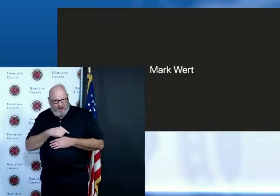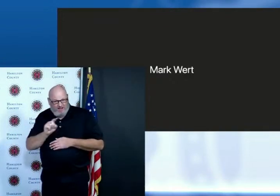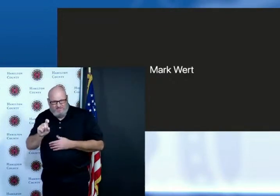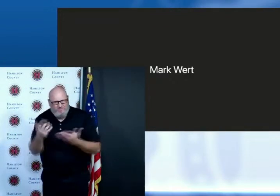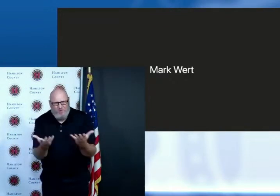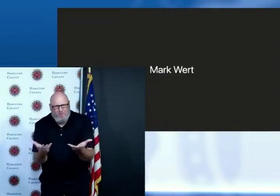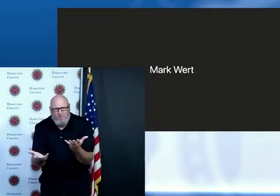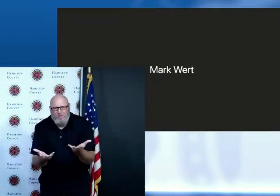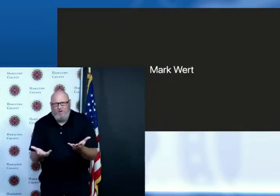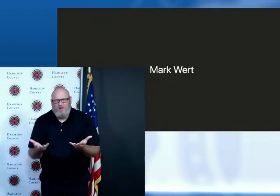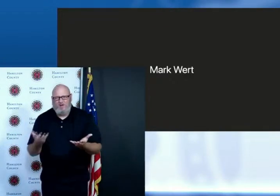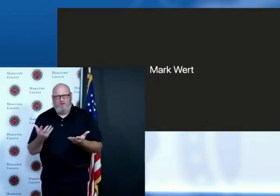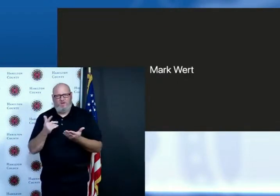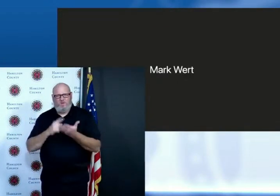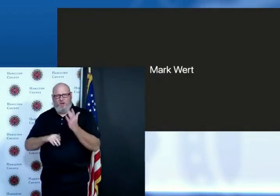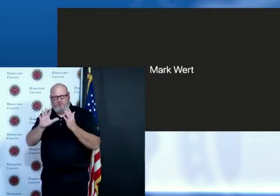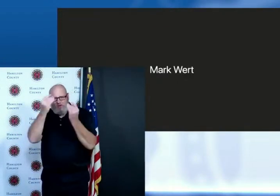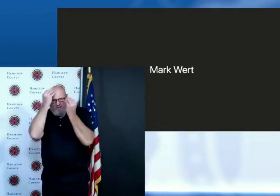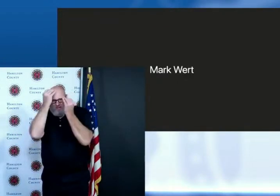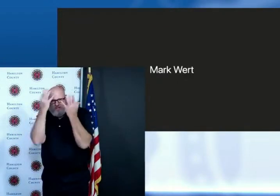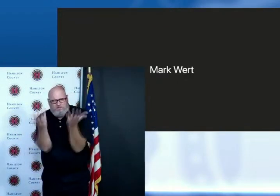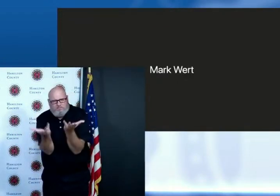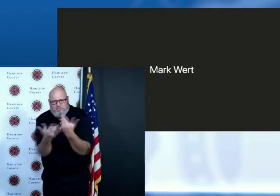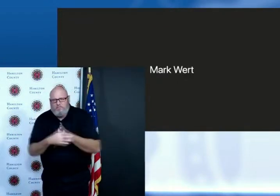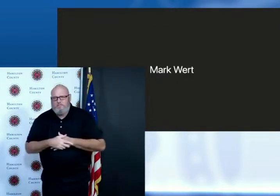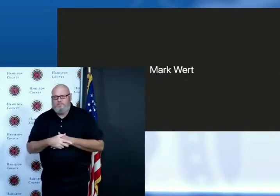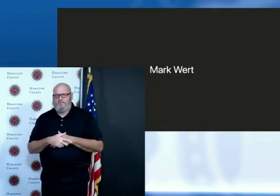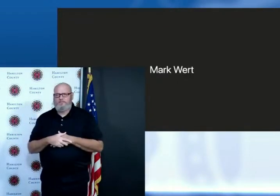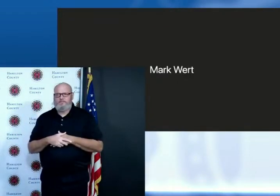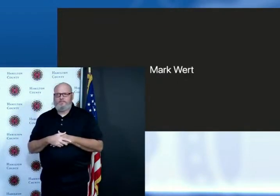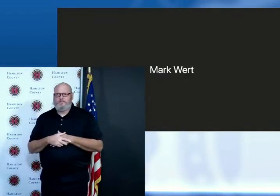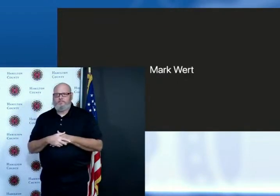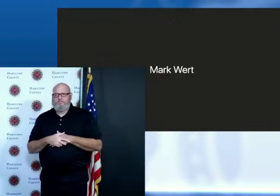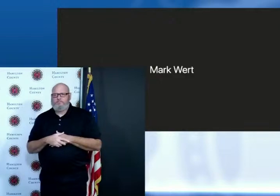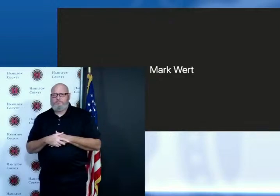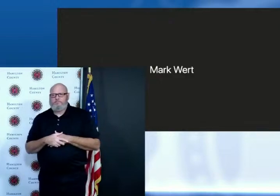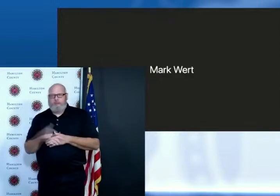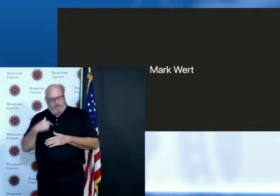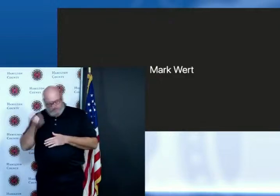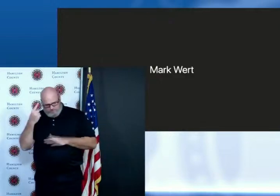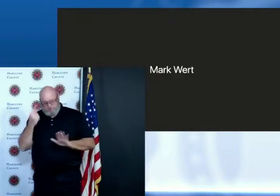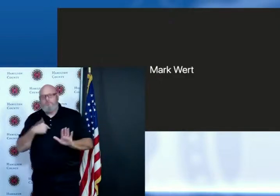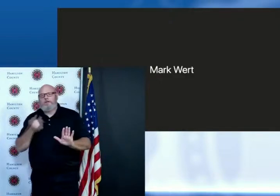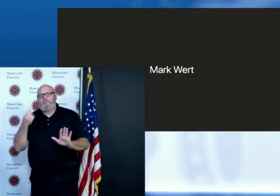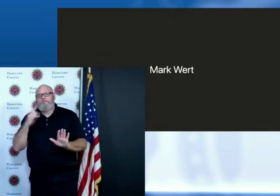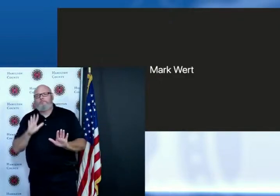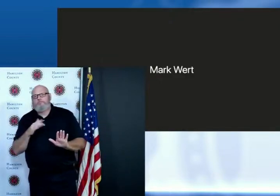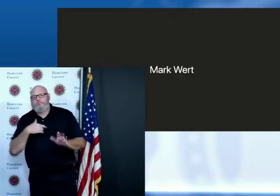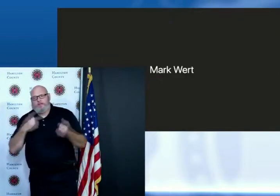so I do appreciate the question and I could I couldn't agree more it is difficult to navigate